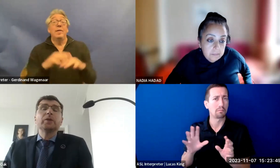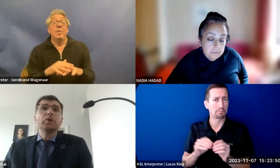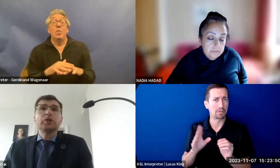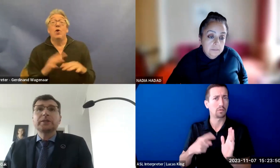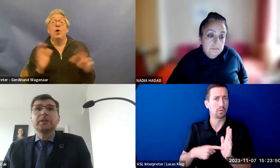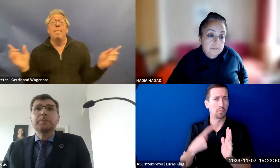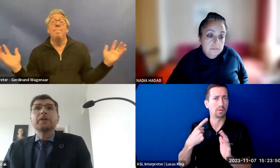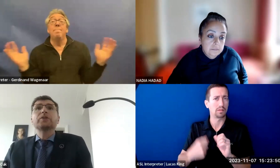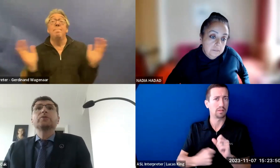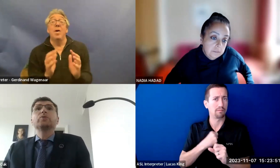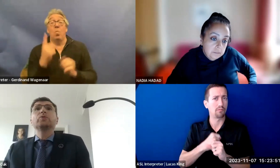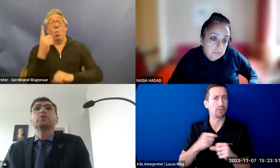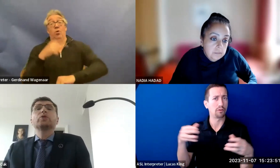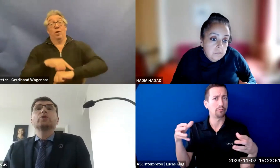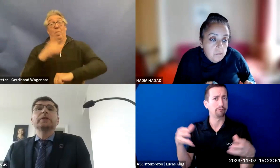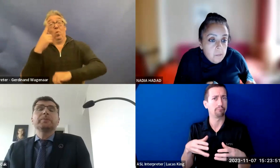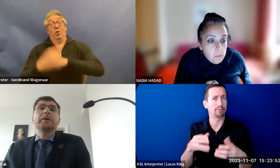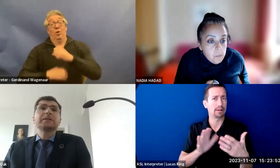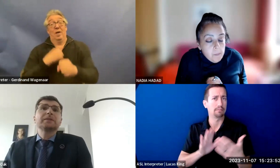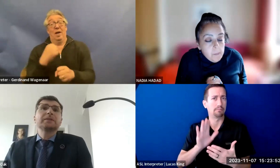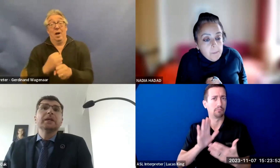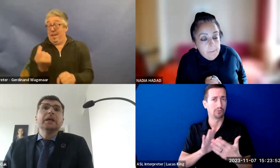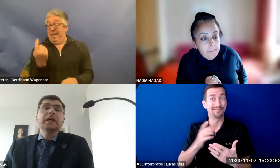We just had the pleasure to do so in Brussels.